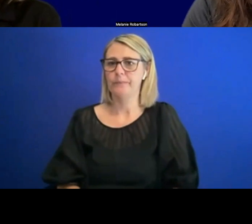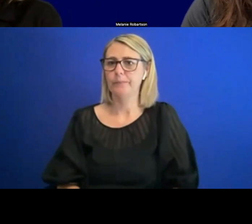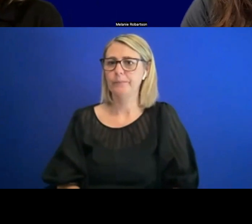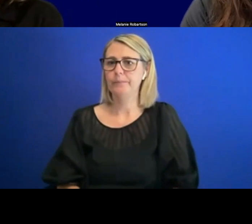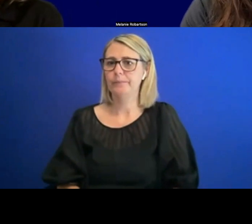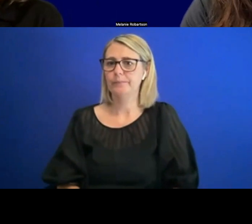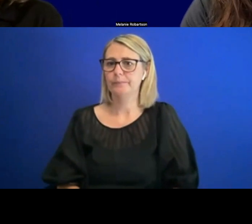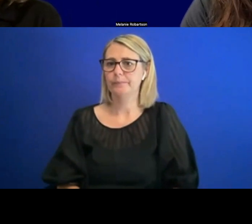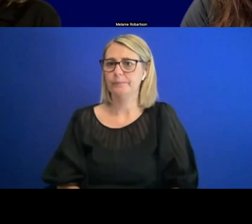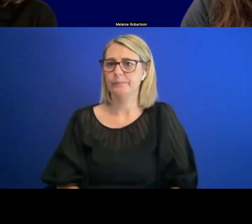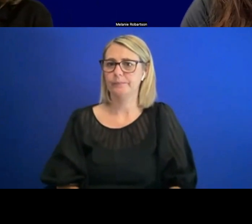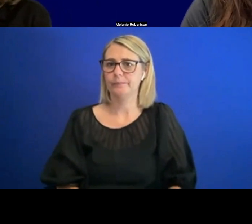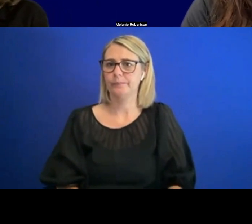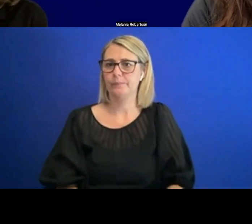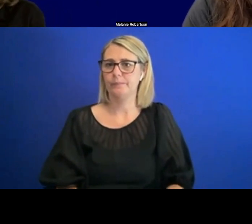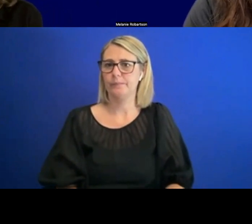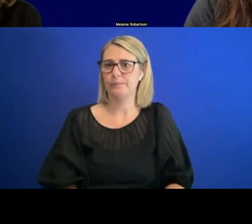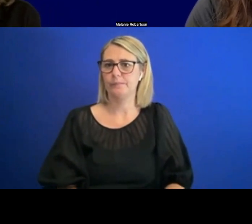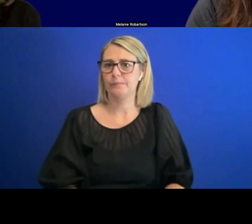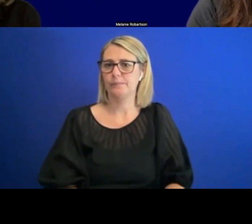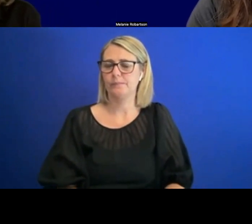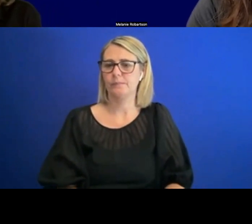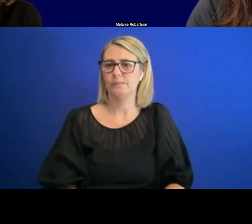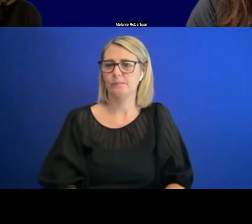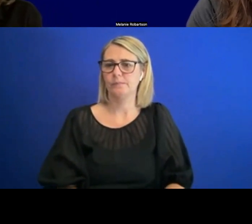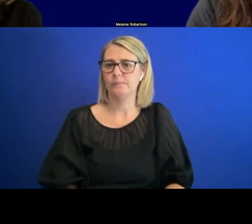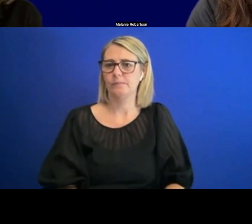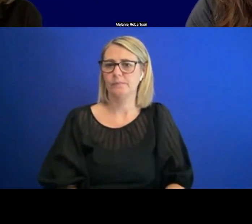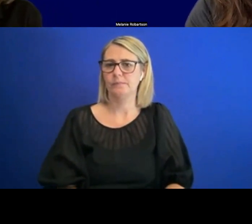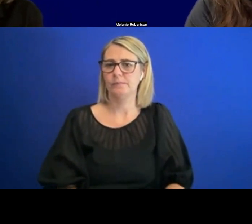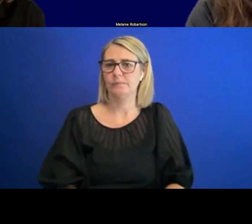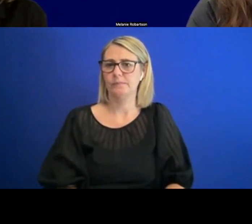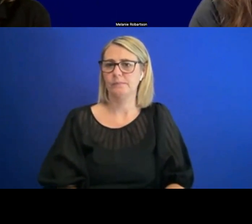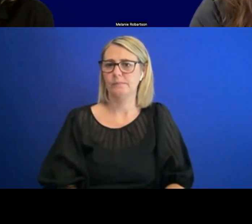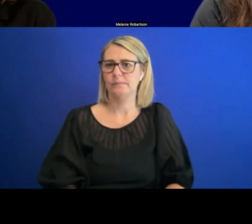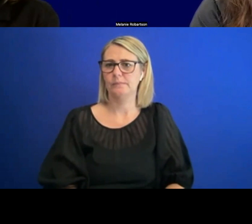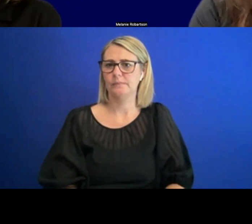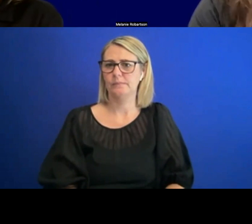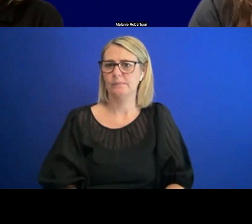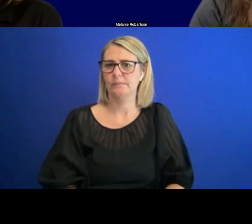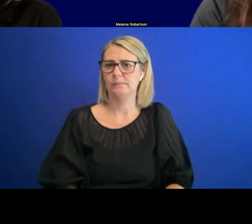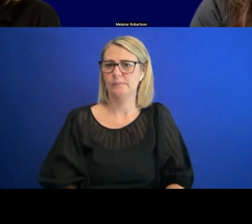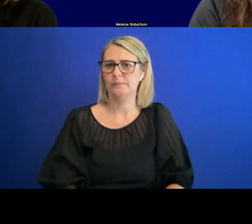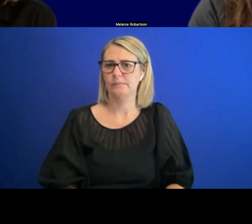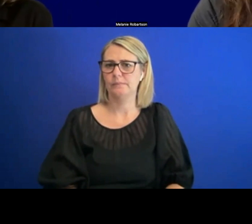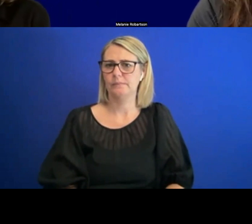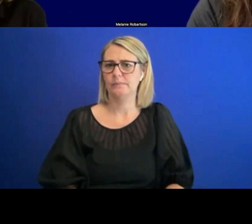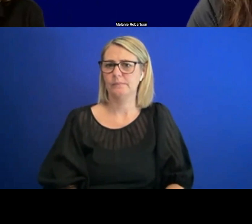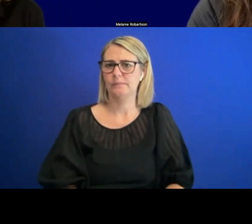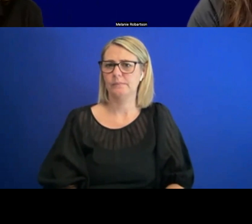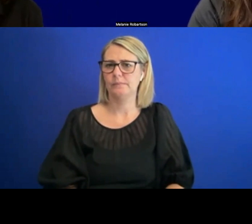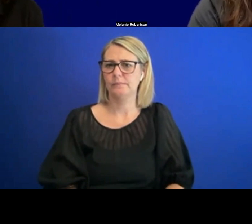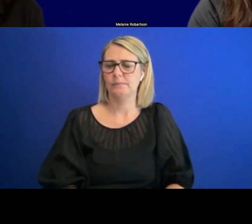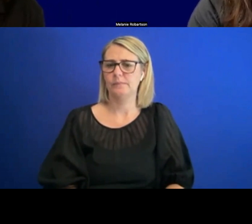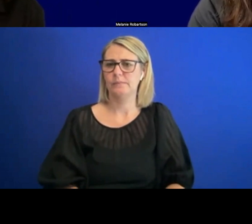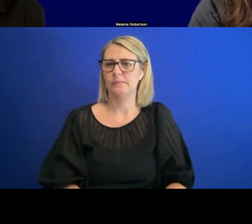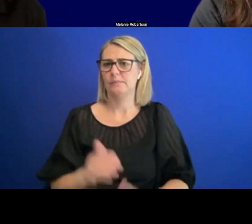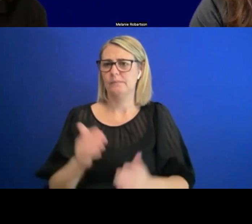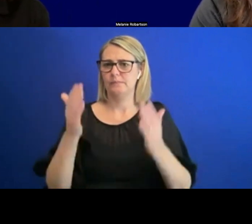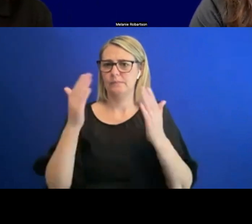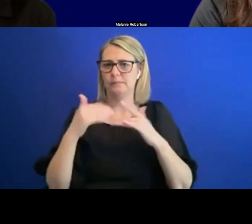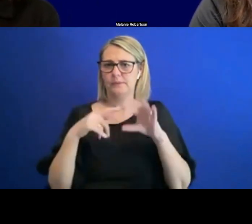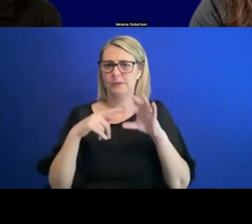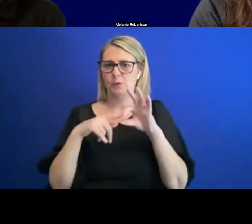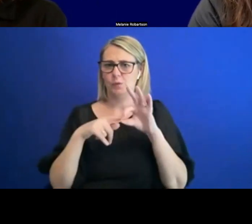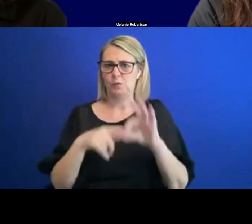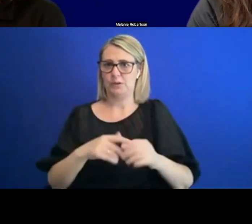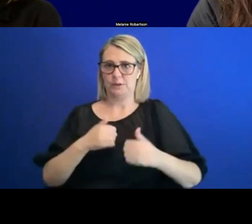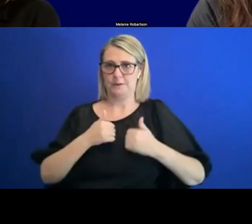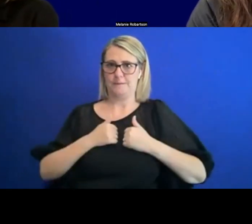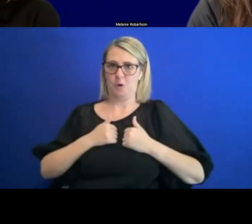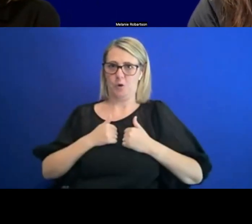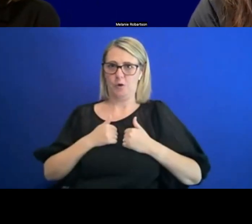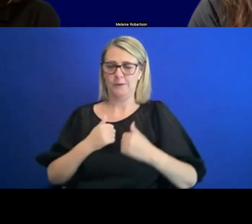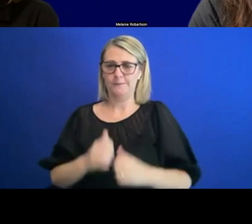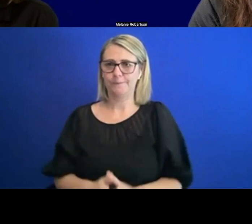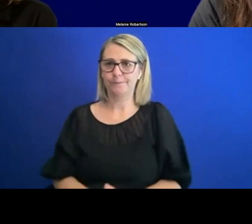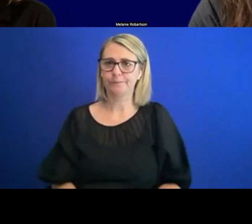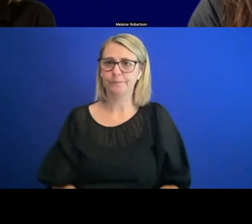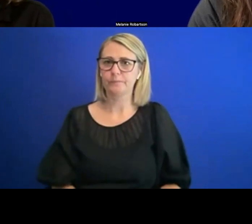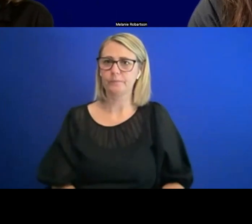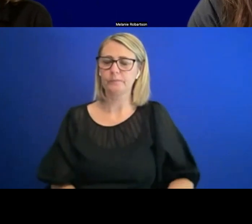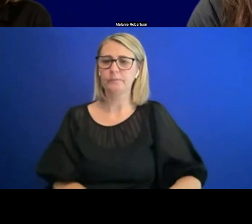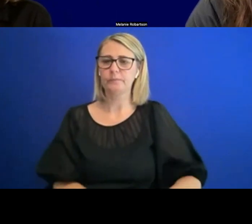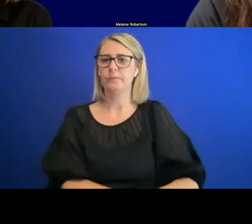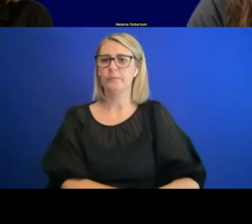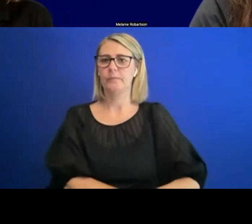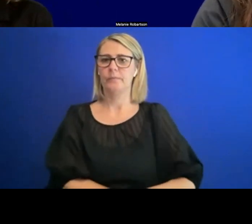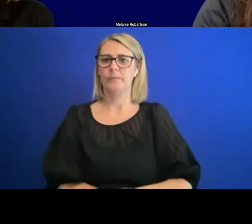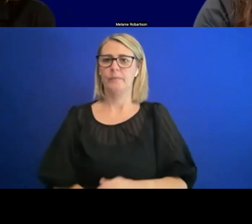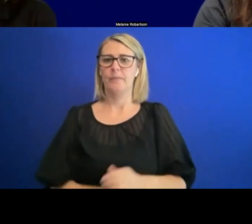And ok..That leads me to a question of my own while we wait for any more audience members